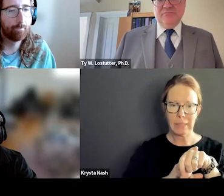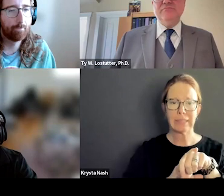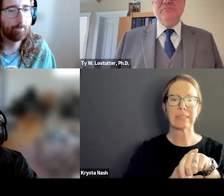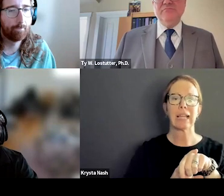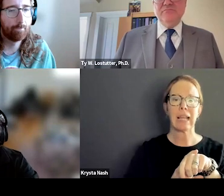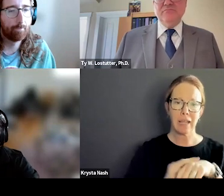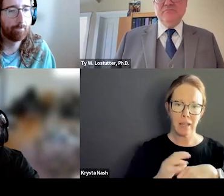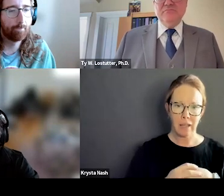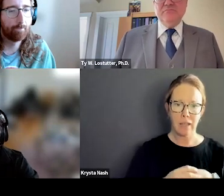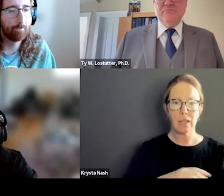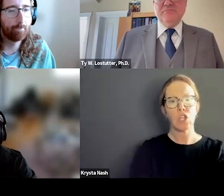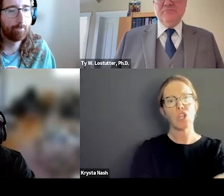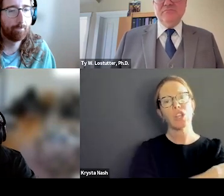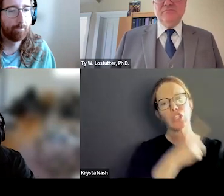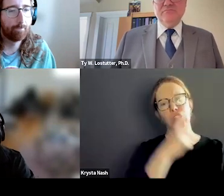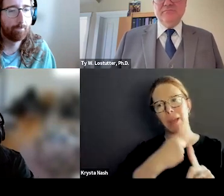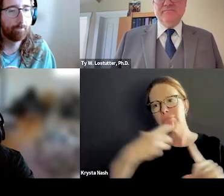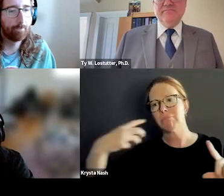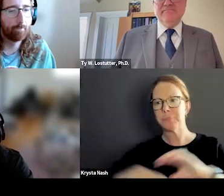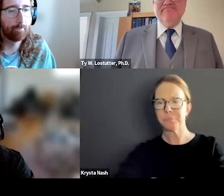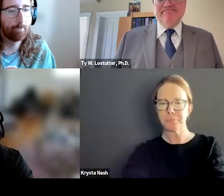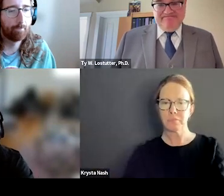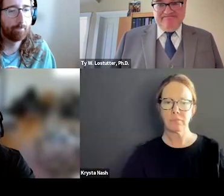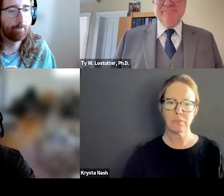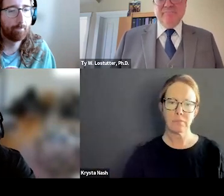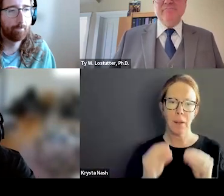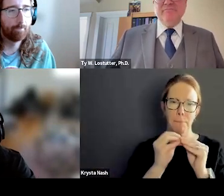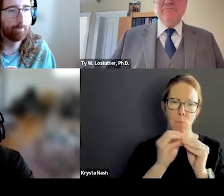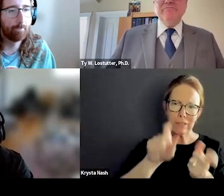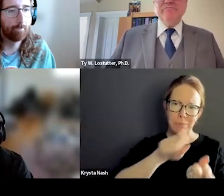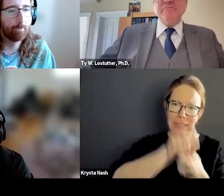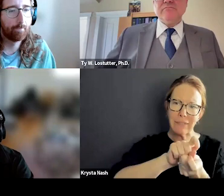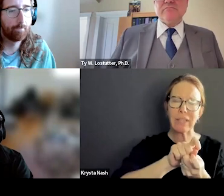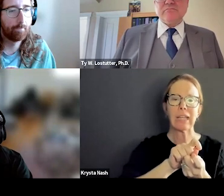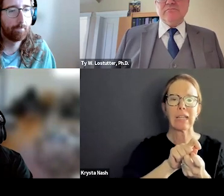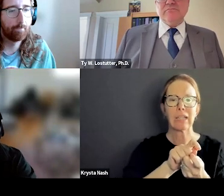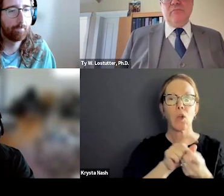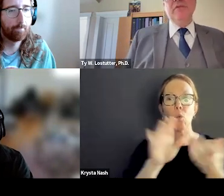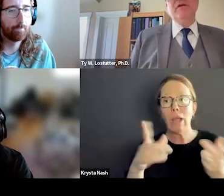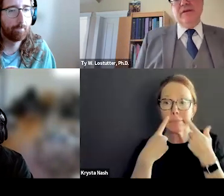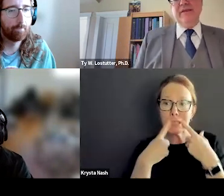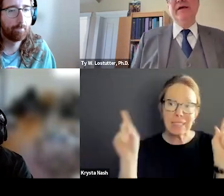Could you expand a little bit more and be a little like more specific and targeted, like what has been successful or not successful